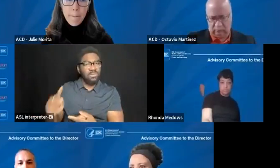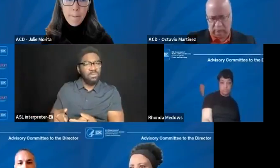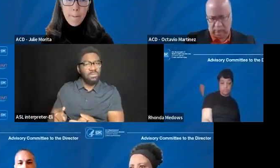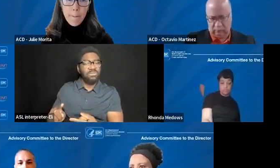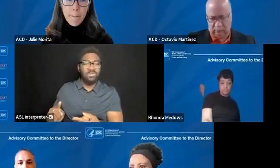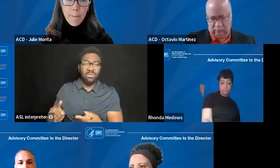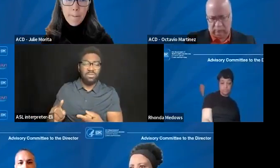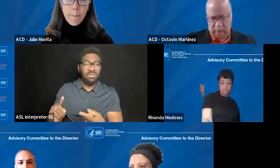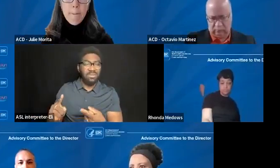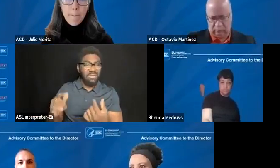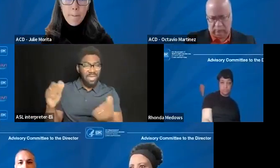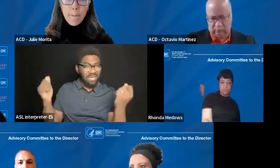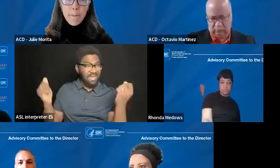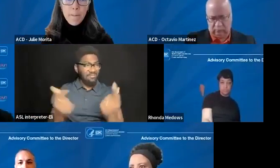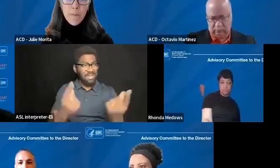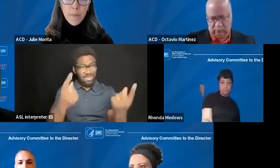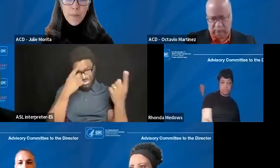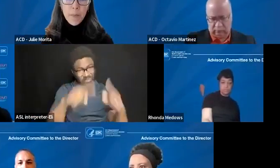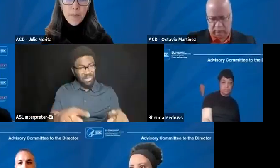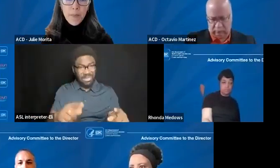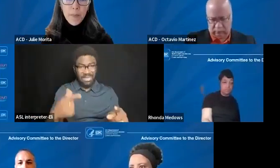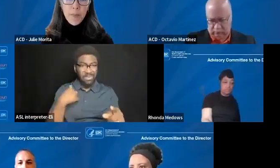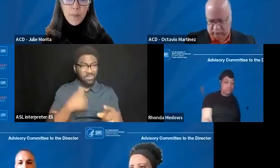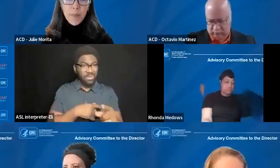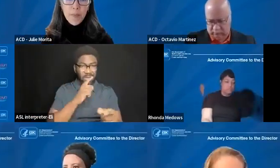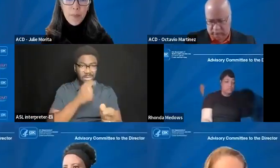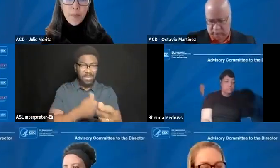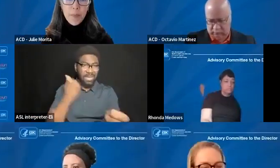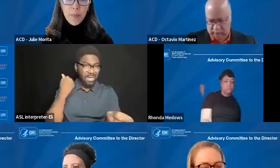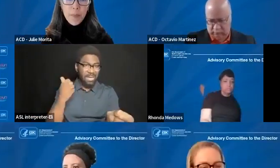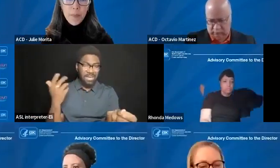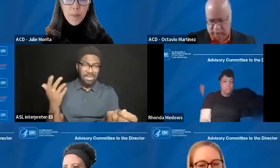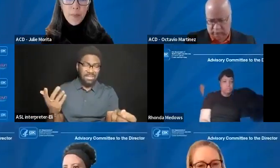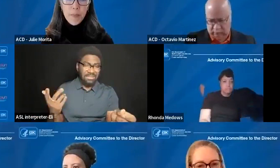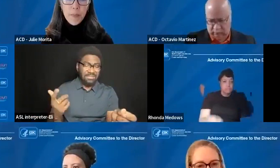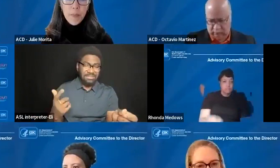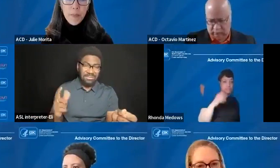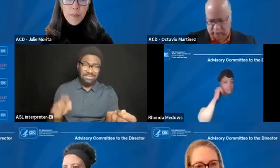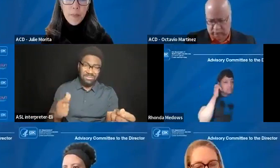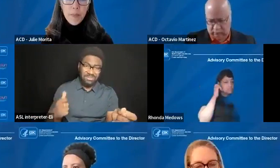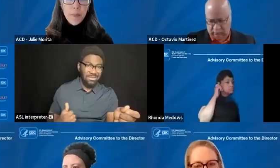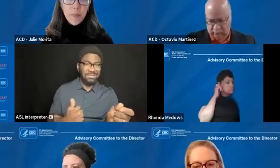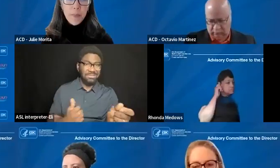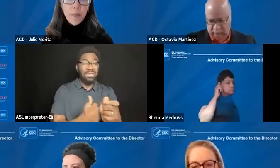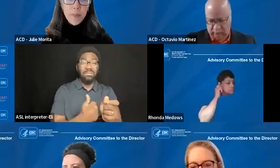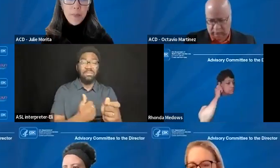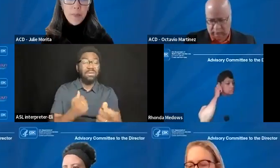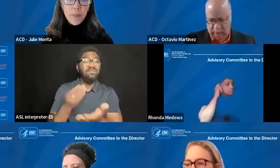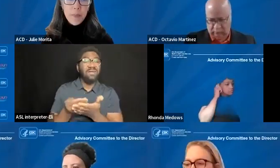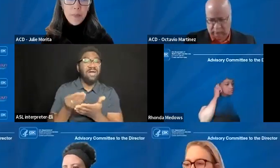where we need to be, and that the financing that's currently available will be able to get us partway there.